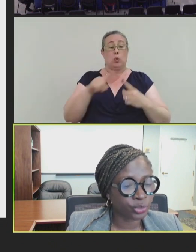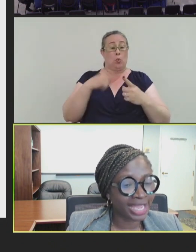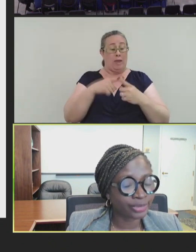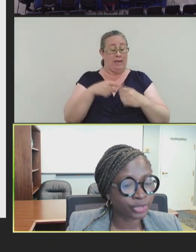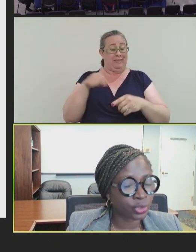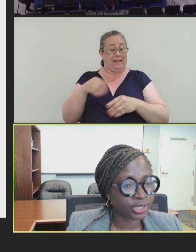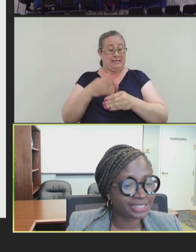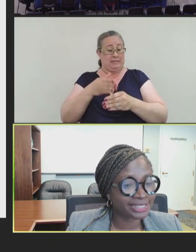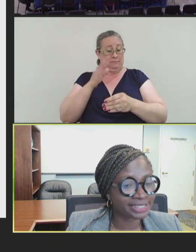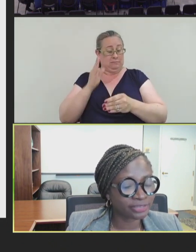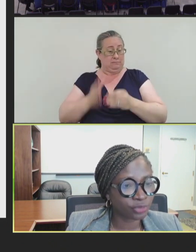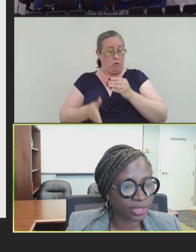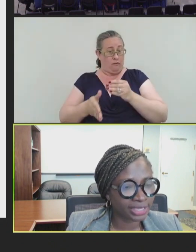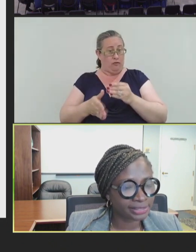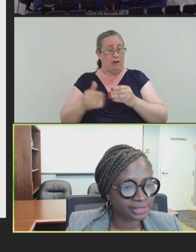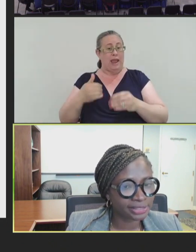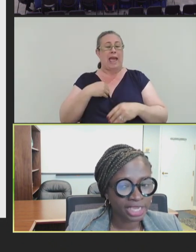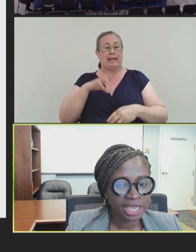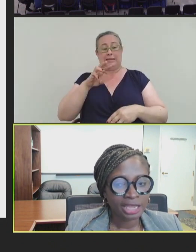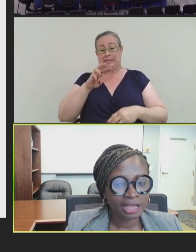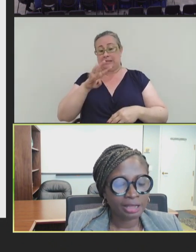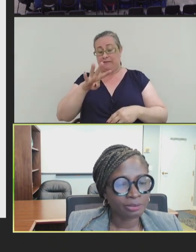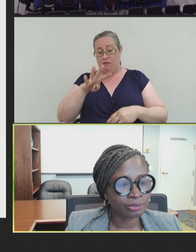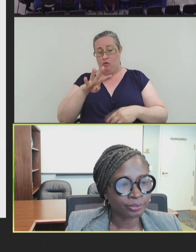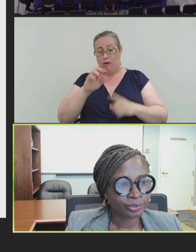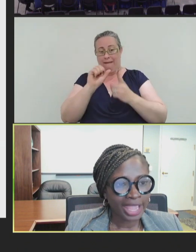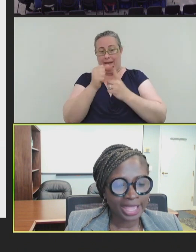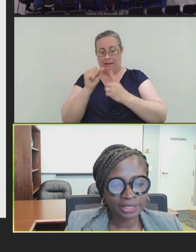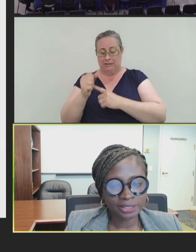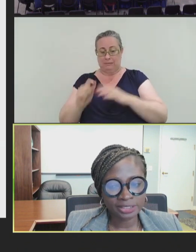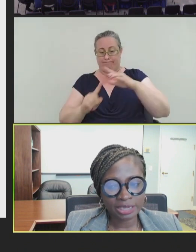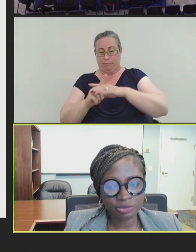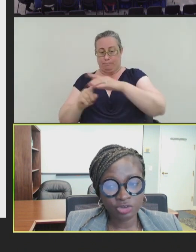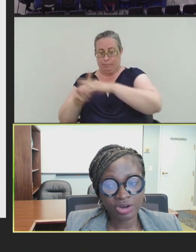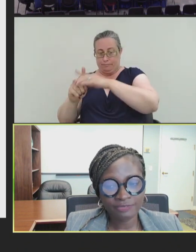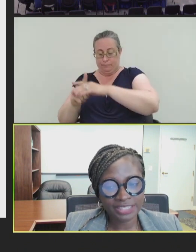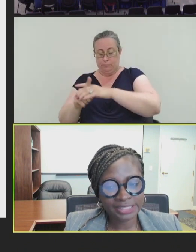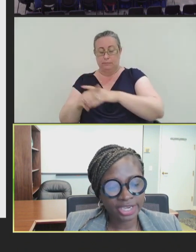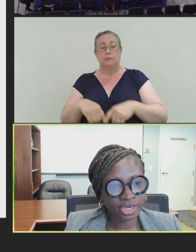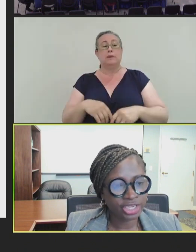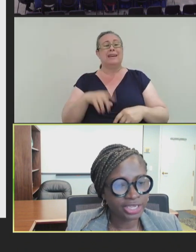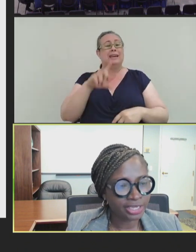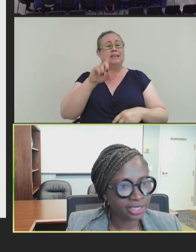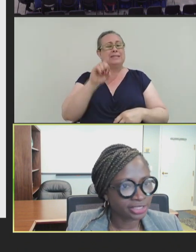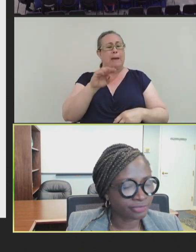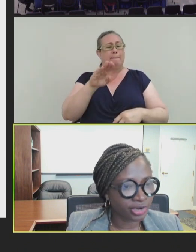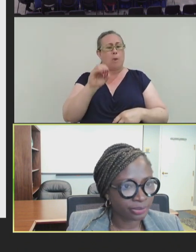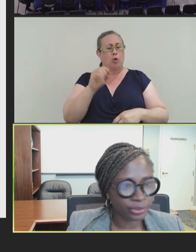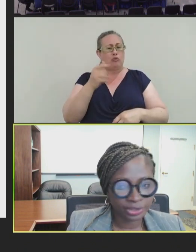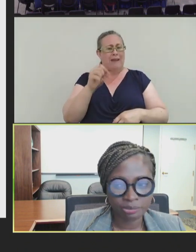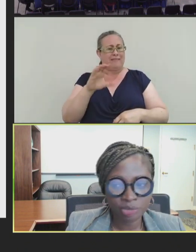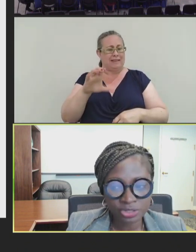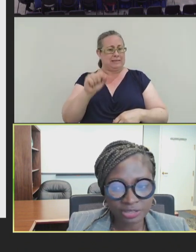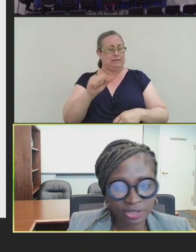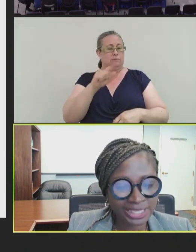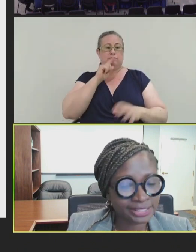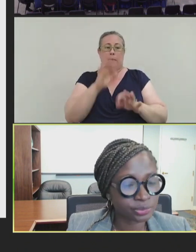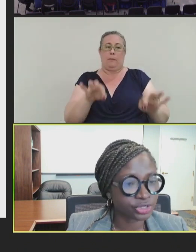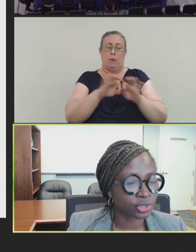we had recorded 64 cases. And the demographics here is very important. Most of the cases we saw